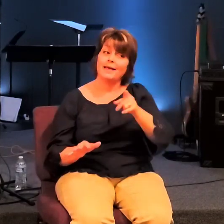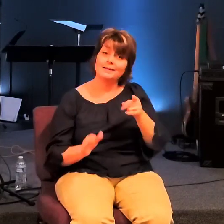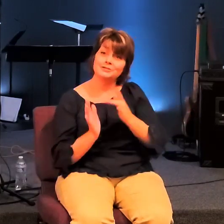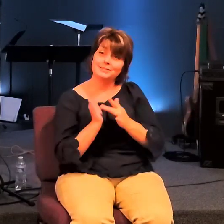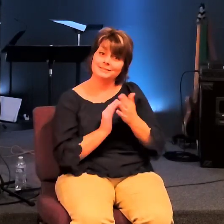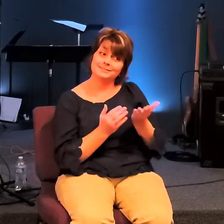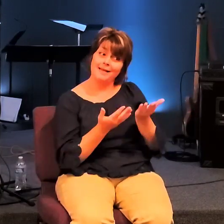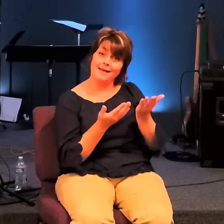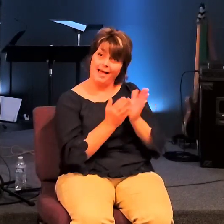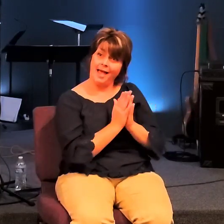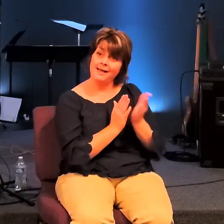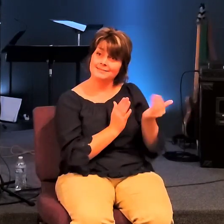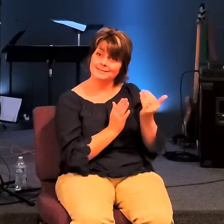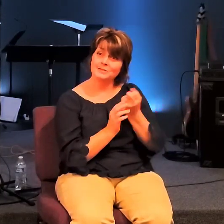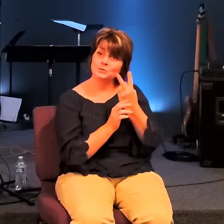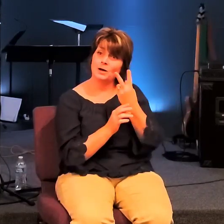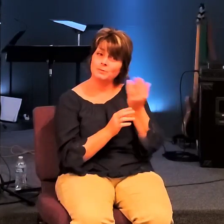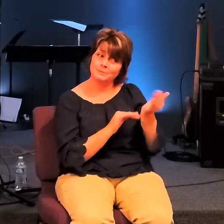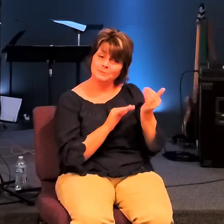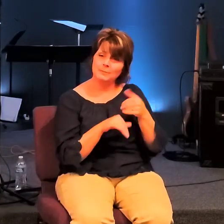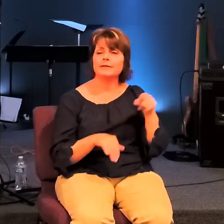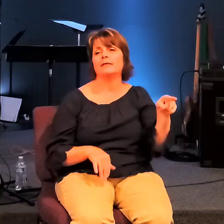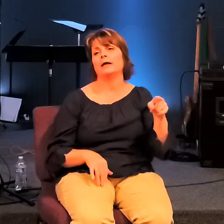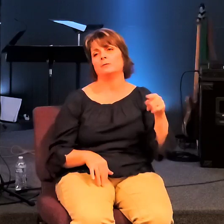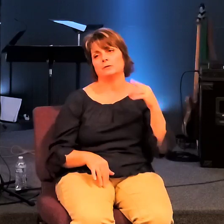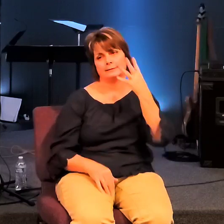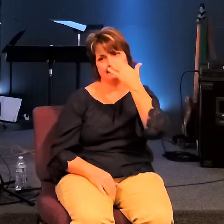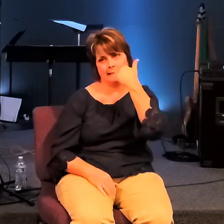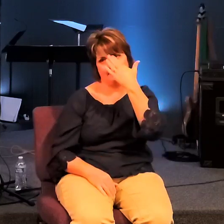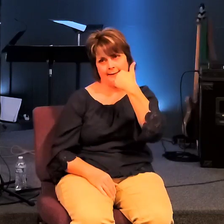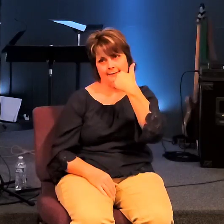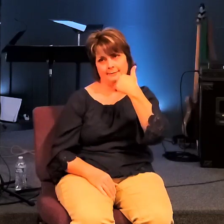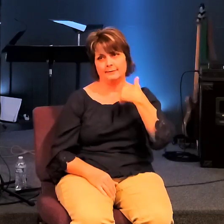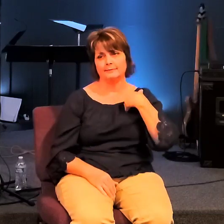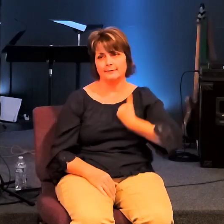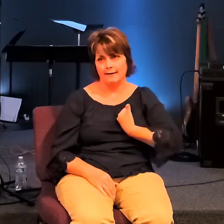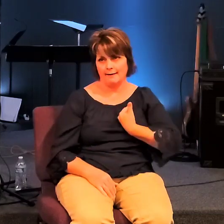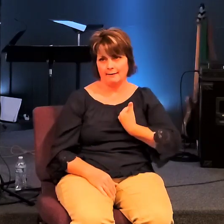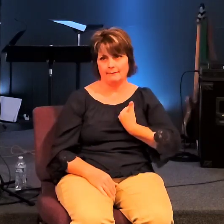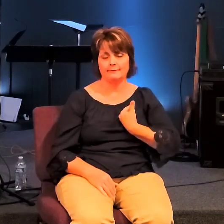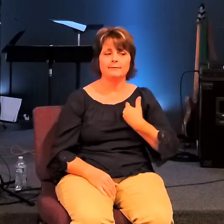were tired and they fell asleep but Jesus went away from them in Solitude to pray to